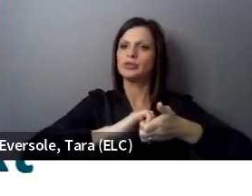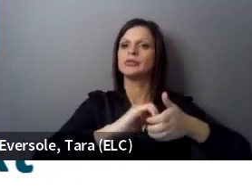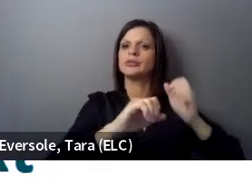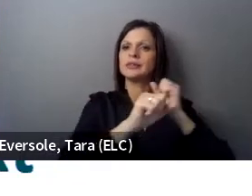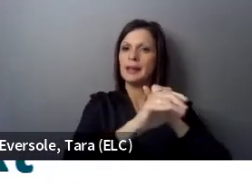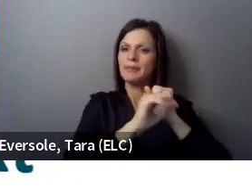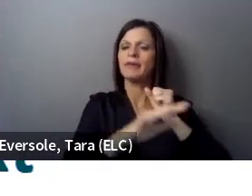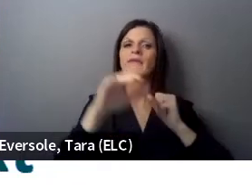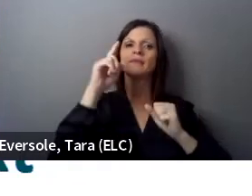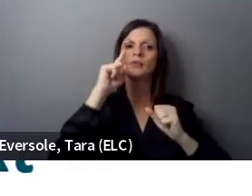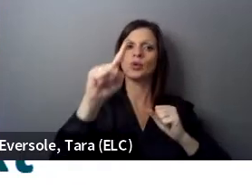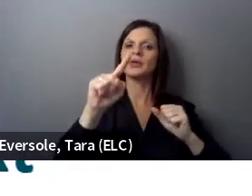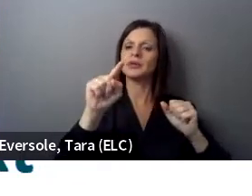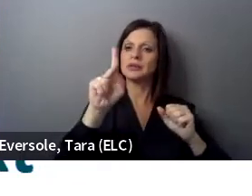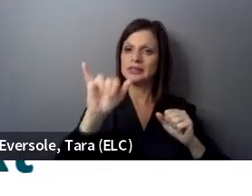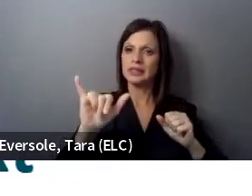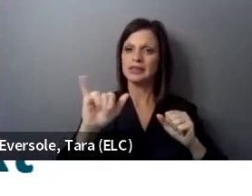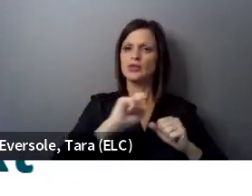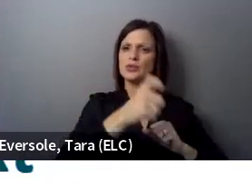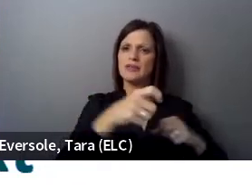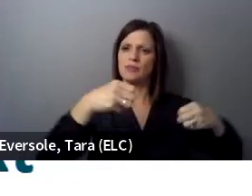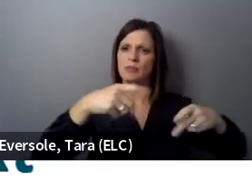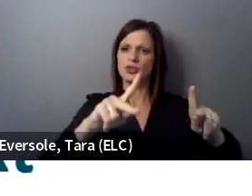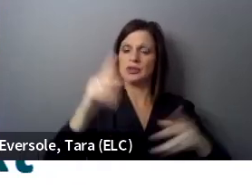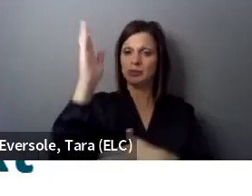Kentucky and give them an opportunity to present on their work.